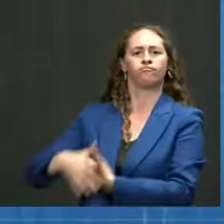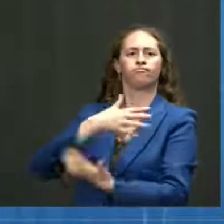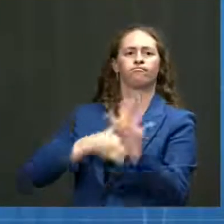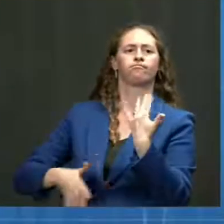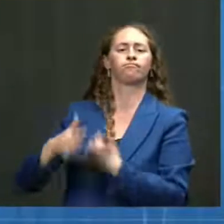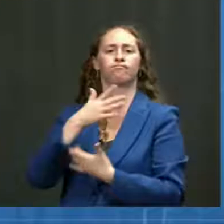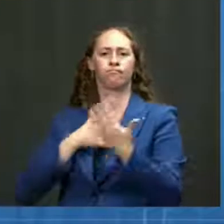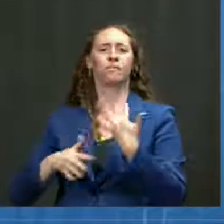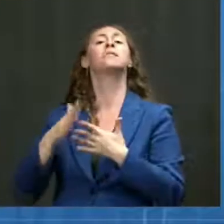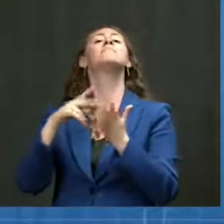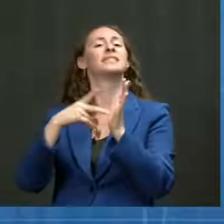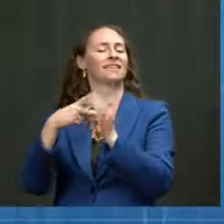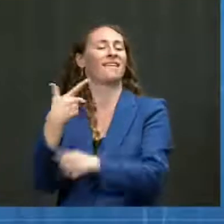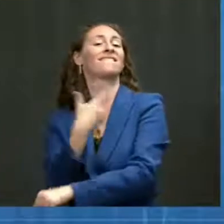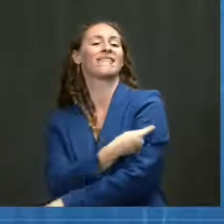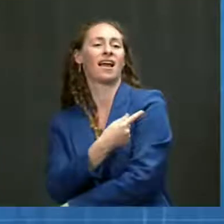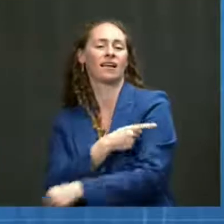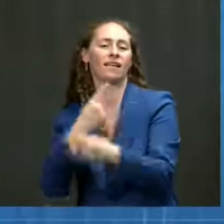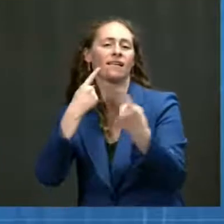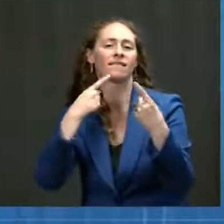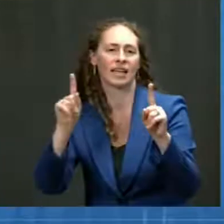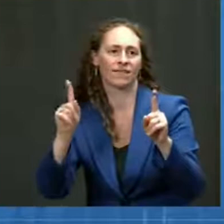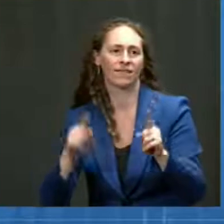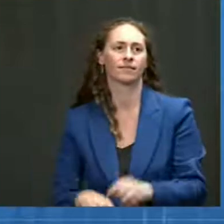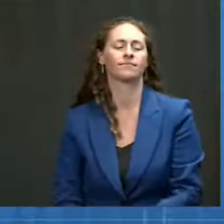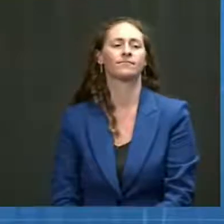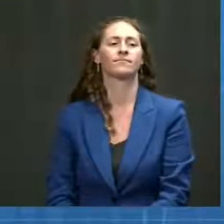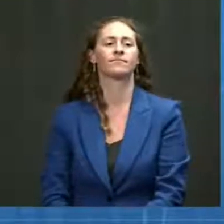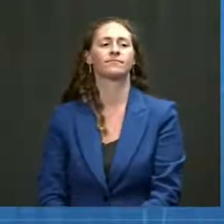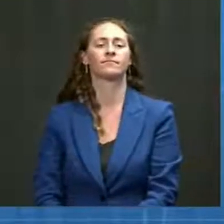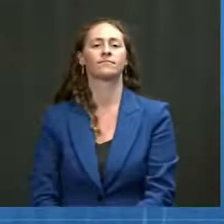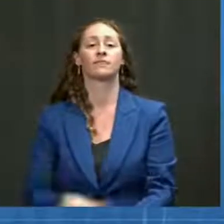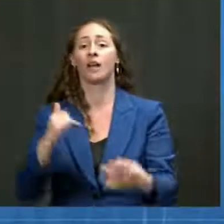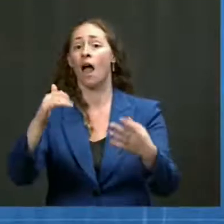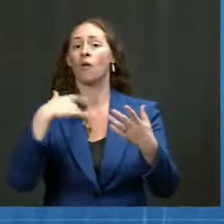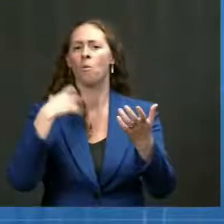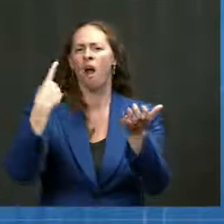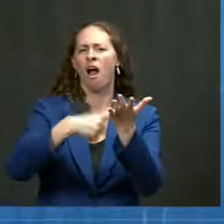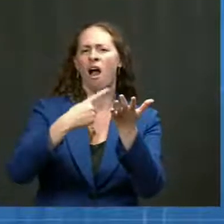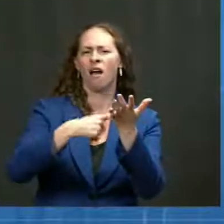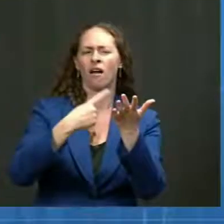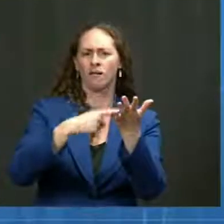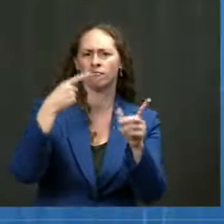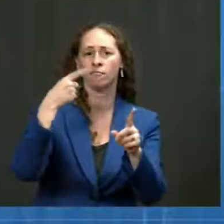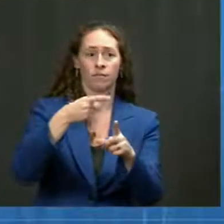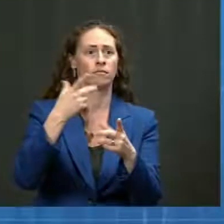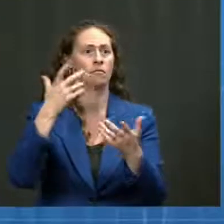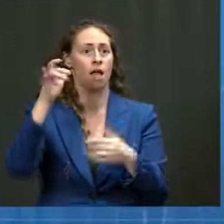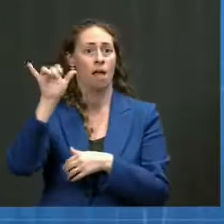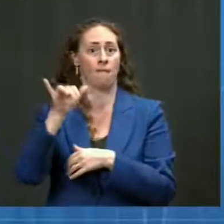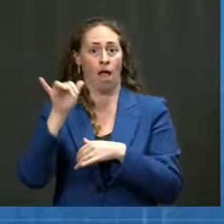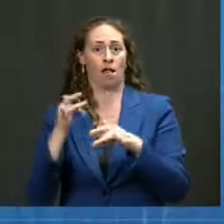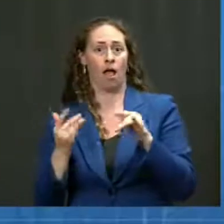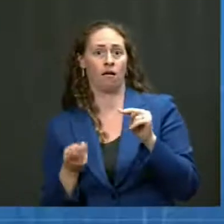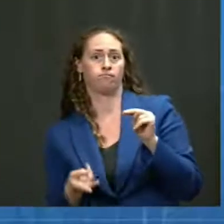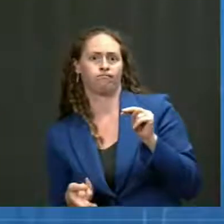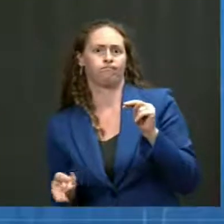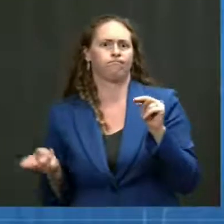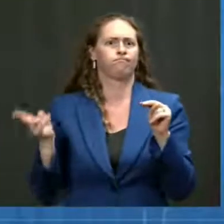SO THE HIGHER THE NEUTRALIZATION TITER, THE HIGHER DEGREE OF ACTIVITY OF THE VACCINE IN THIS MODEL.